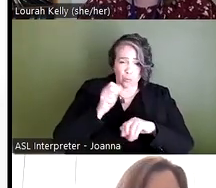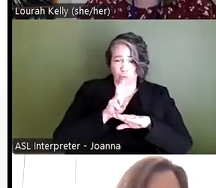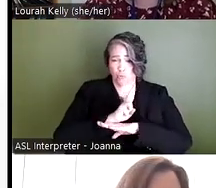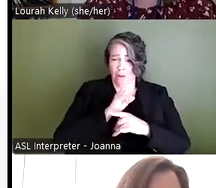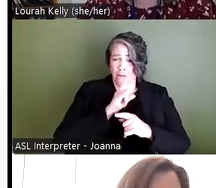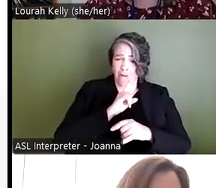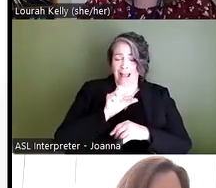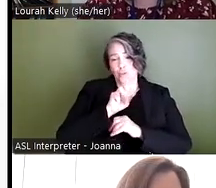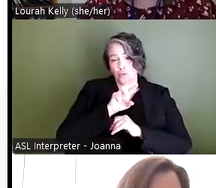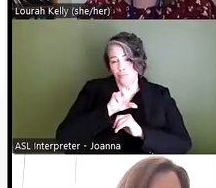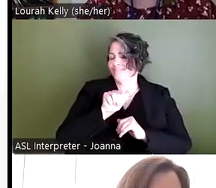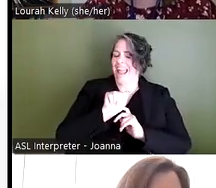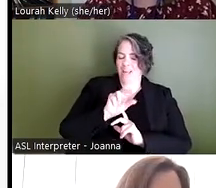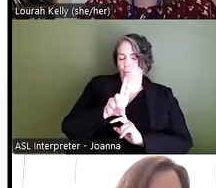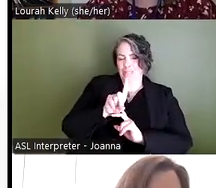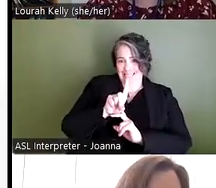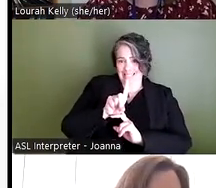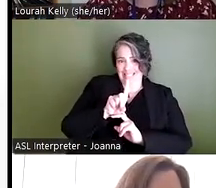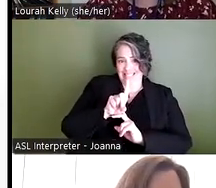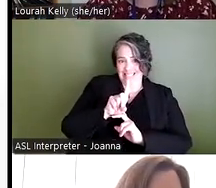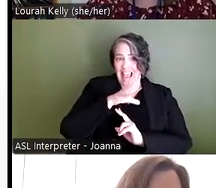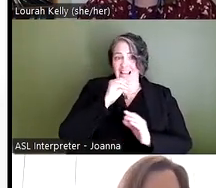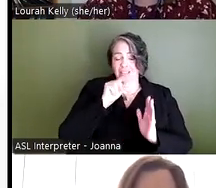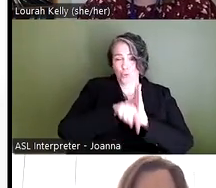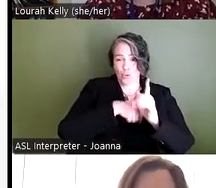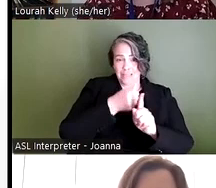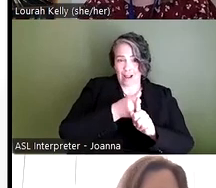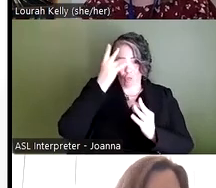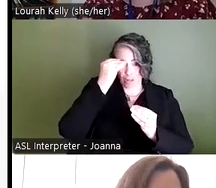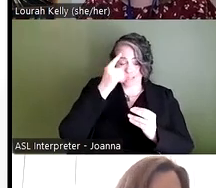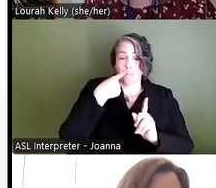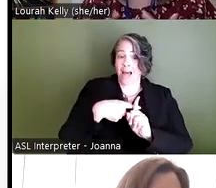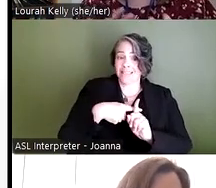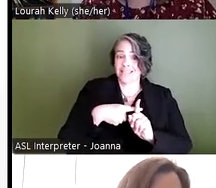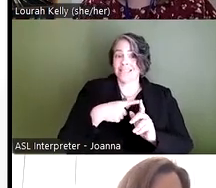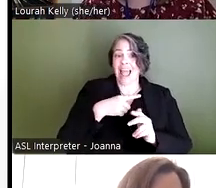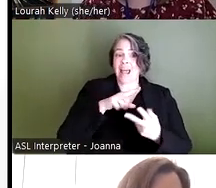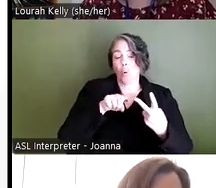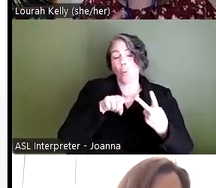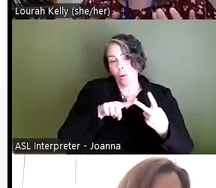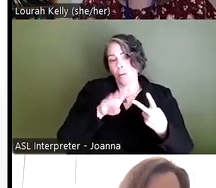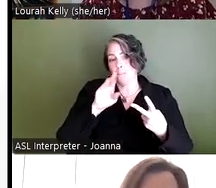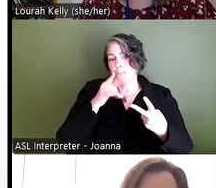and of binge drinking and alcohol use disorder, it's folks who are Native American and lesbian,